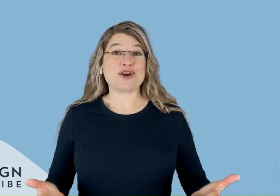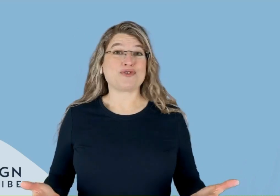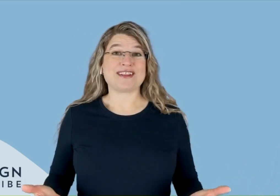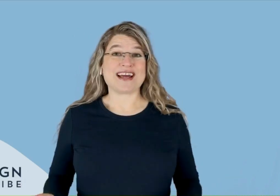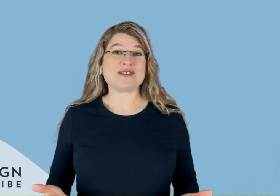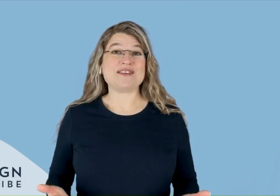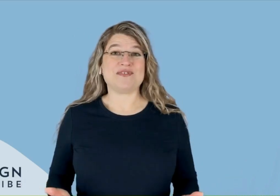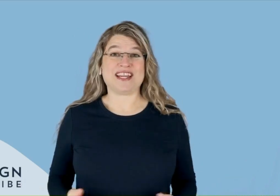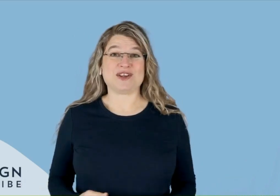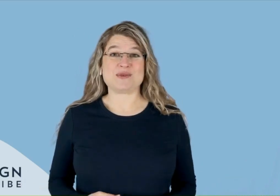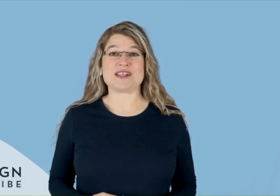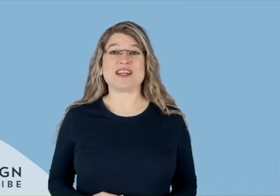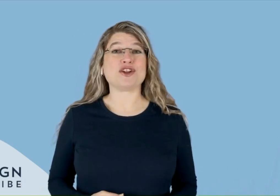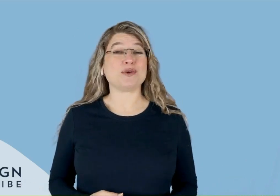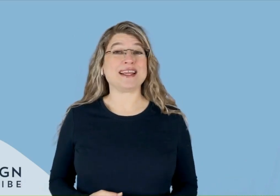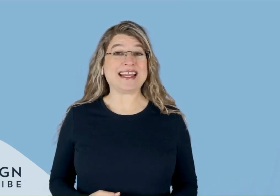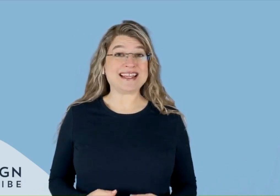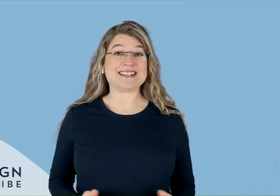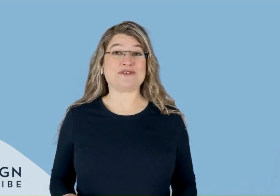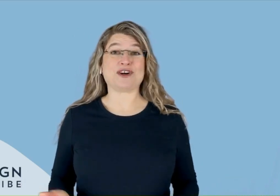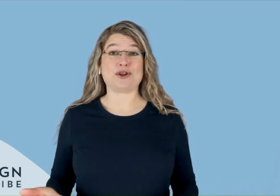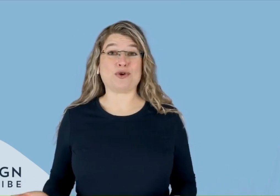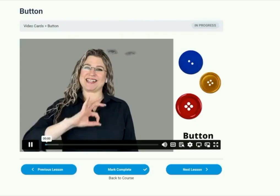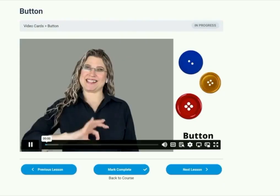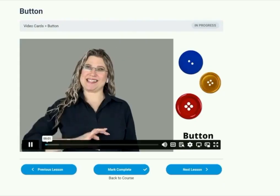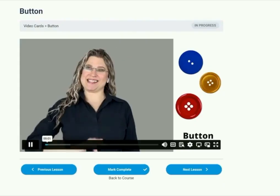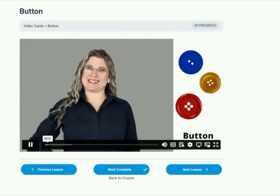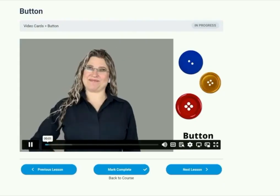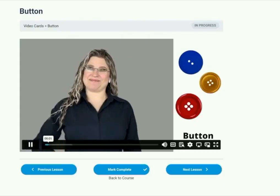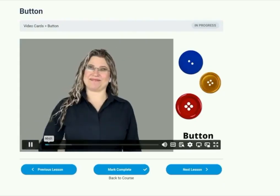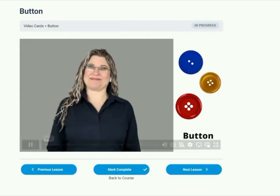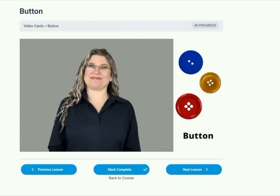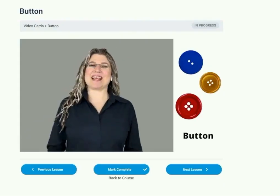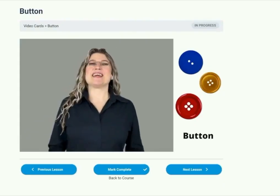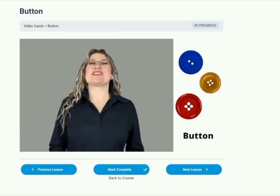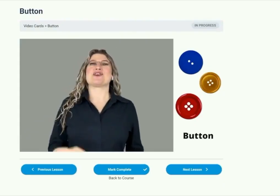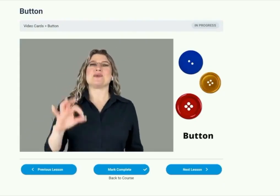over a thousand videos, including easy to follow courses, interactive lessons,